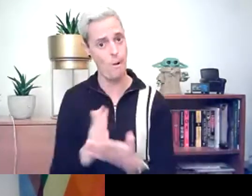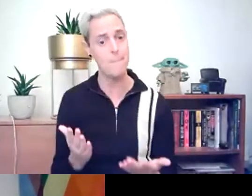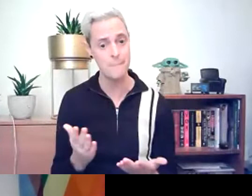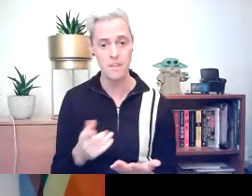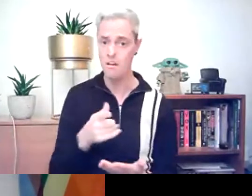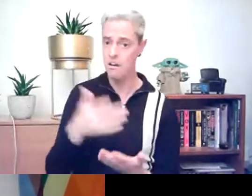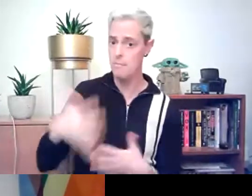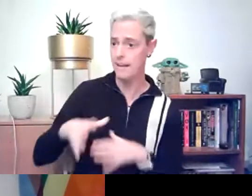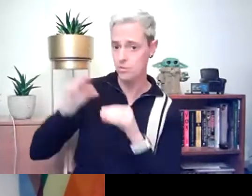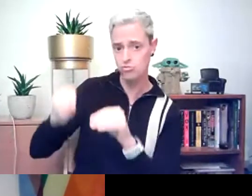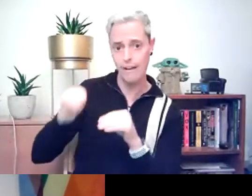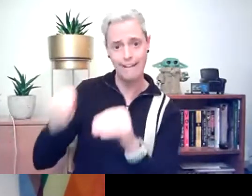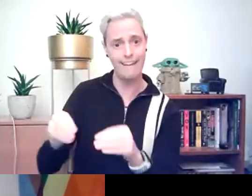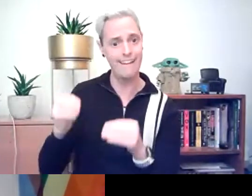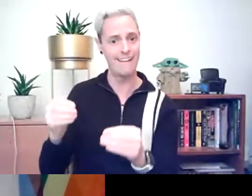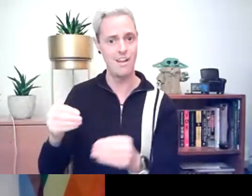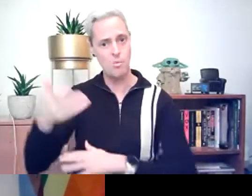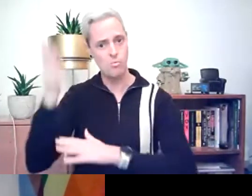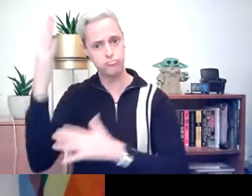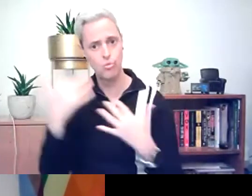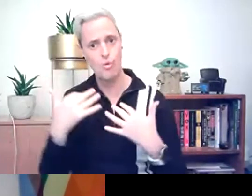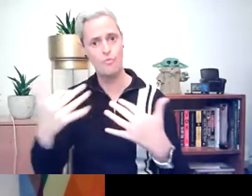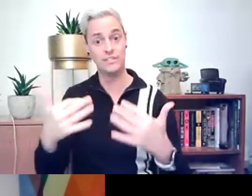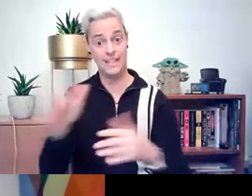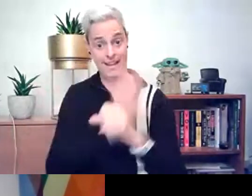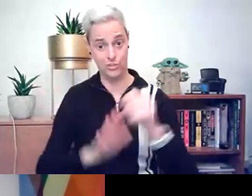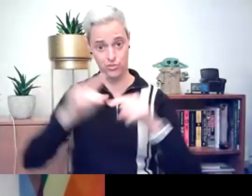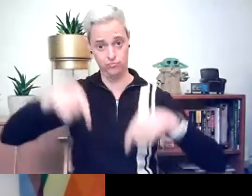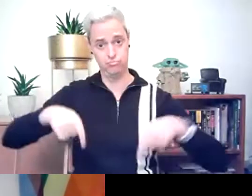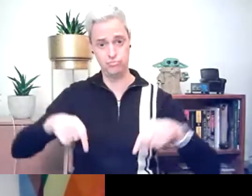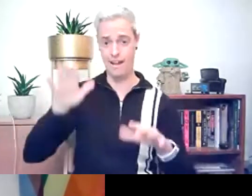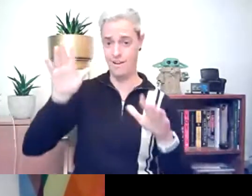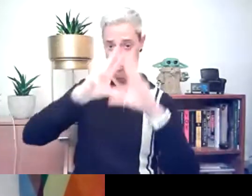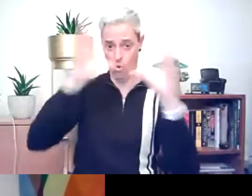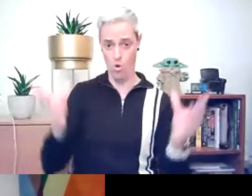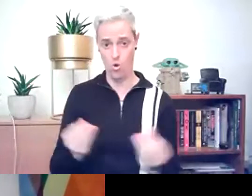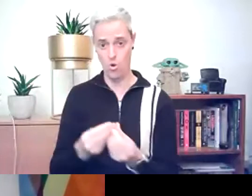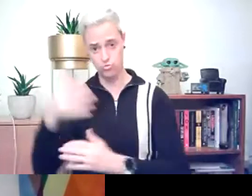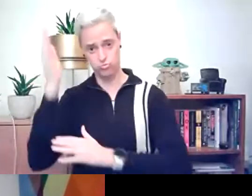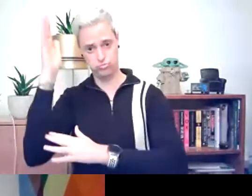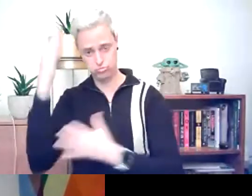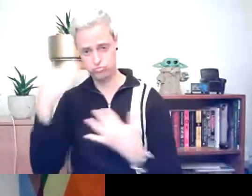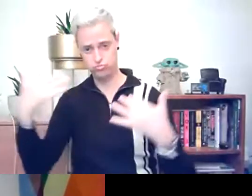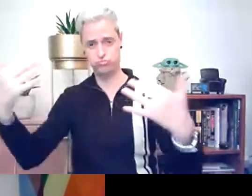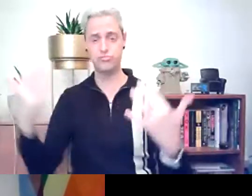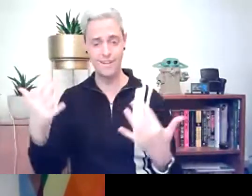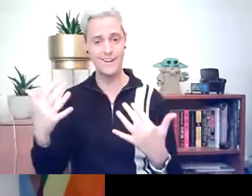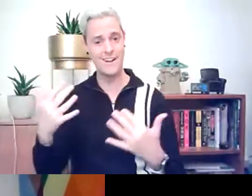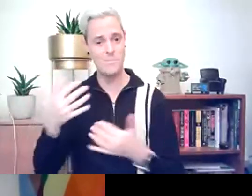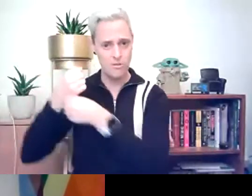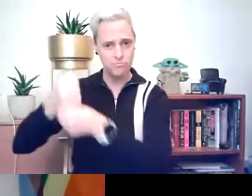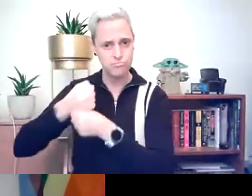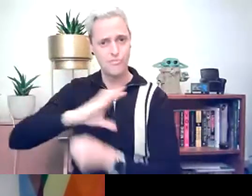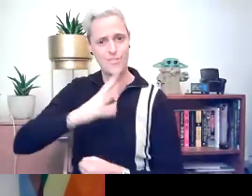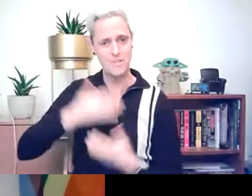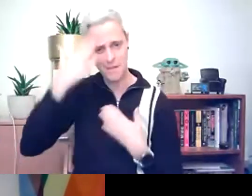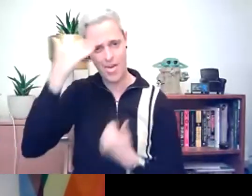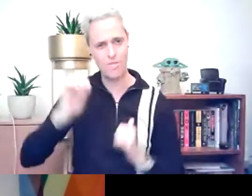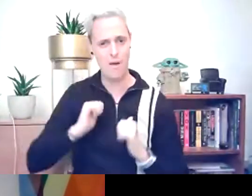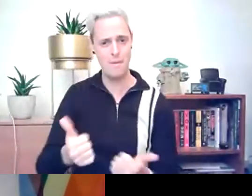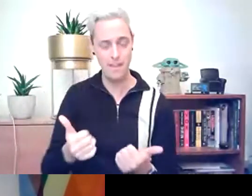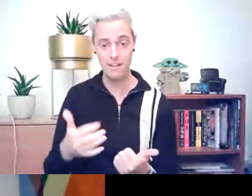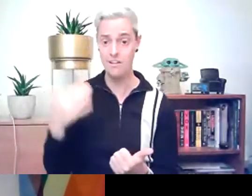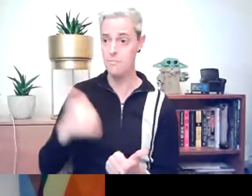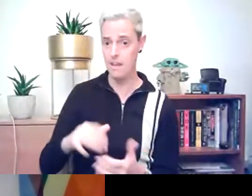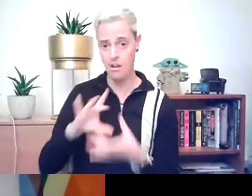of images of naked trans men in a kind of calendar girl style so you can actually really